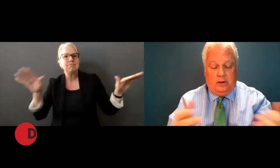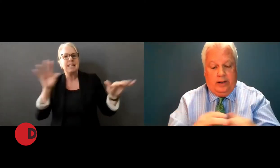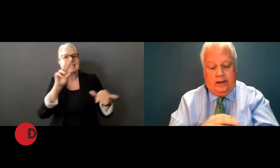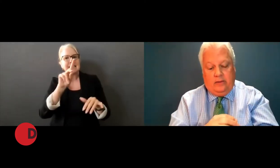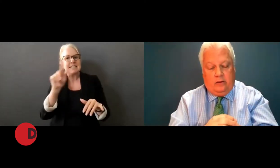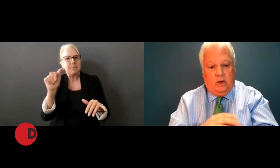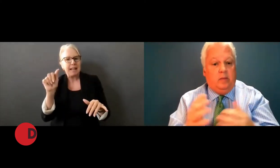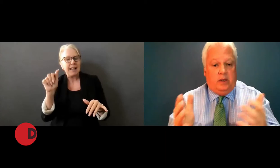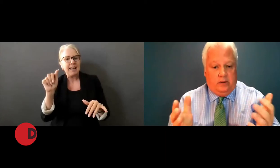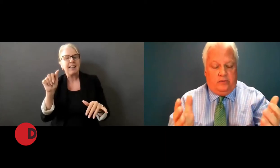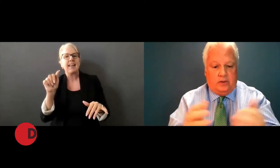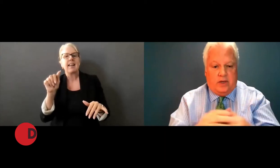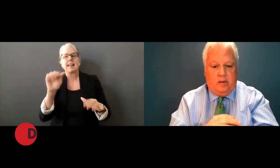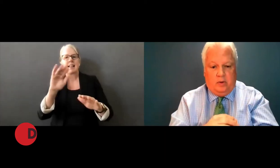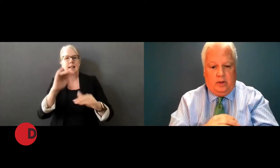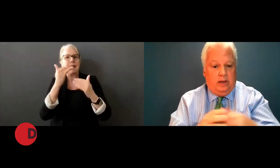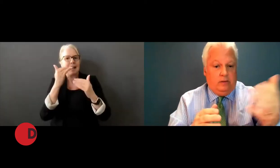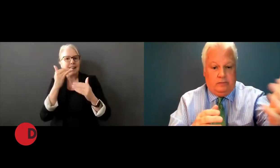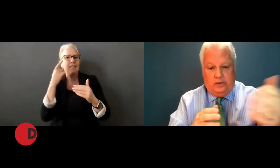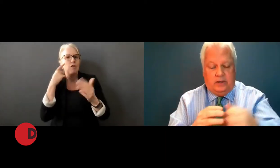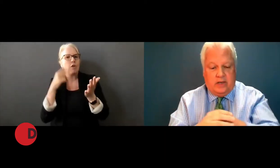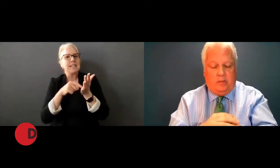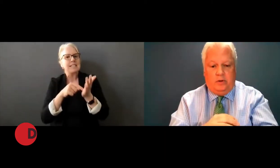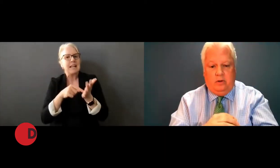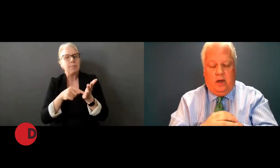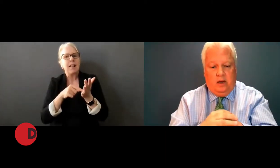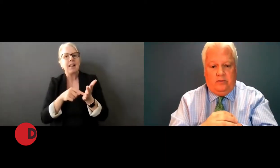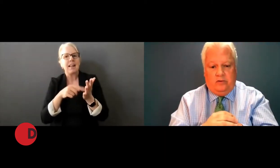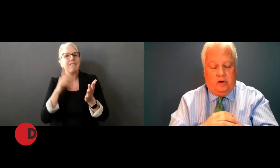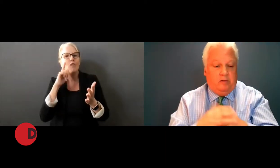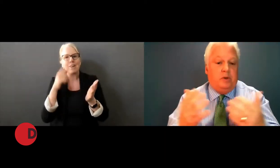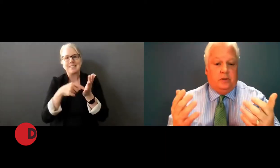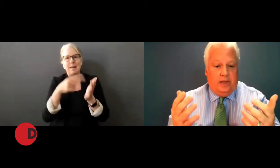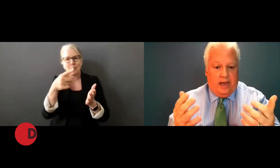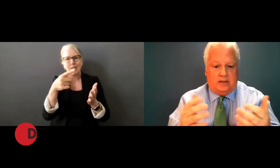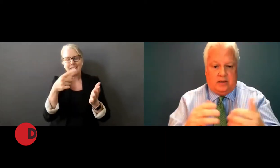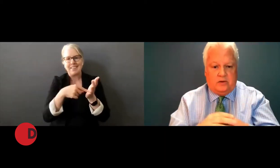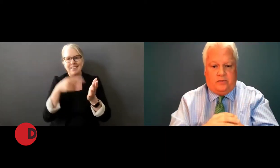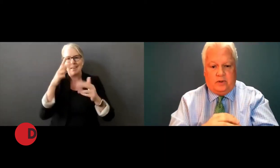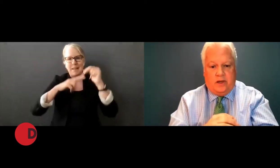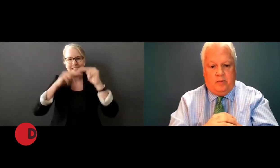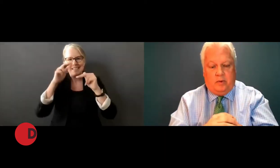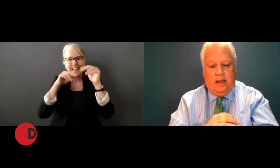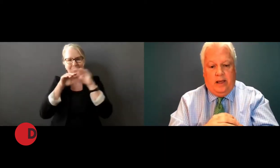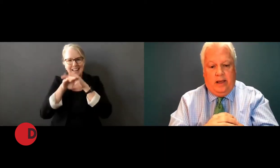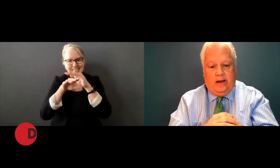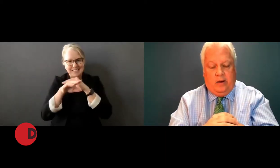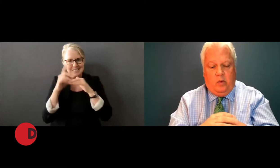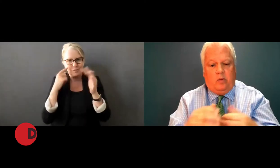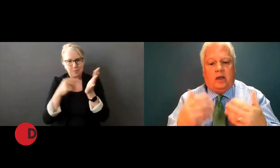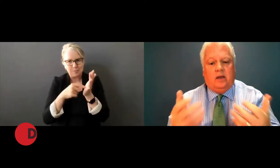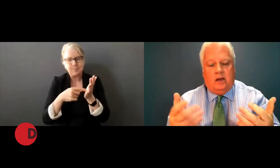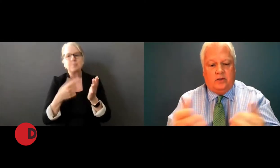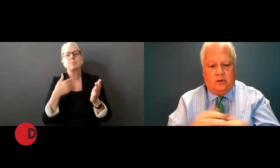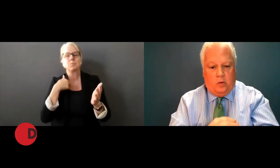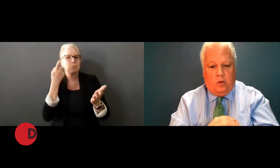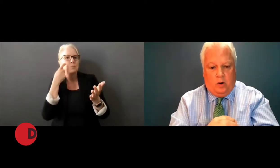have accessibility issues and disability limitations for example building access.